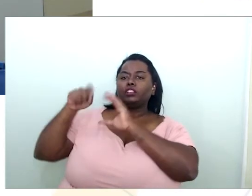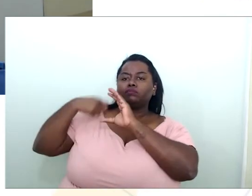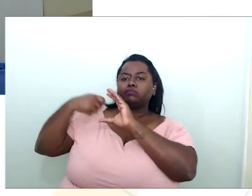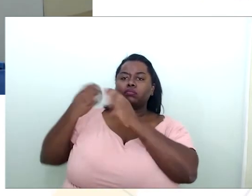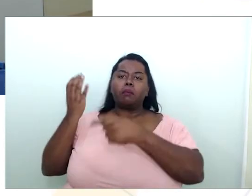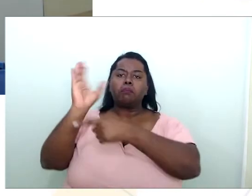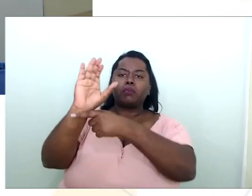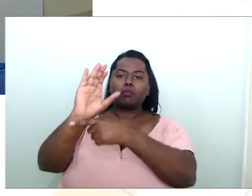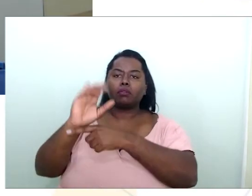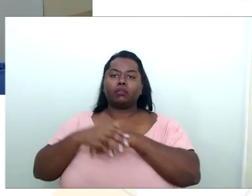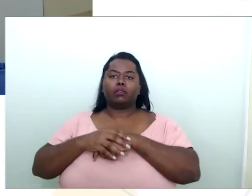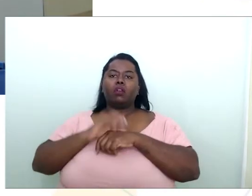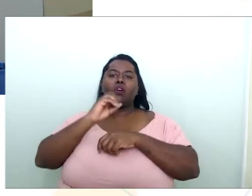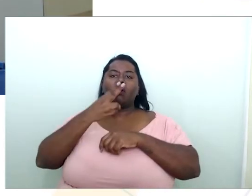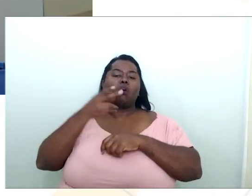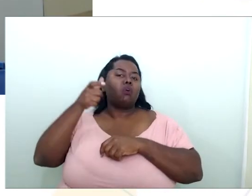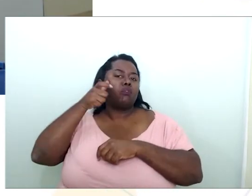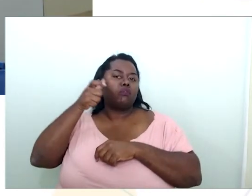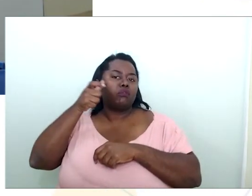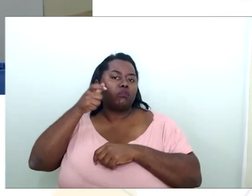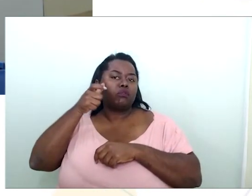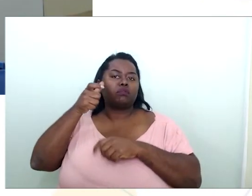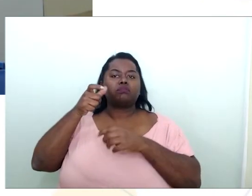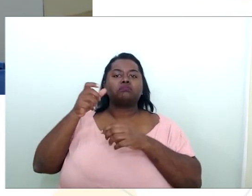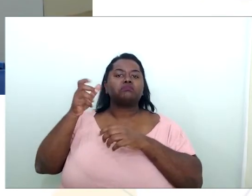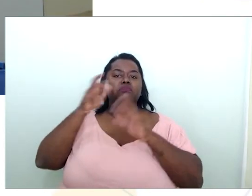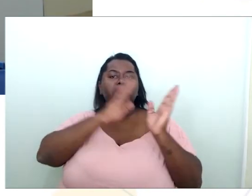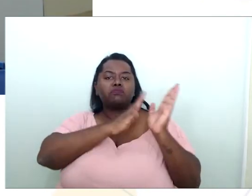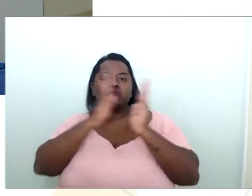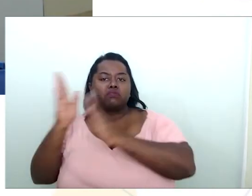you go listen to the video some quizzes you're done who said MOOCs